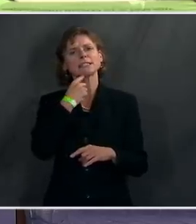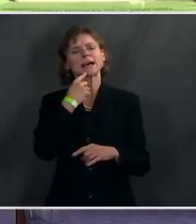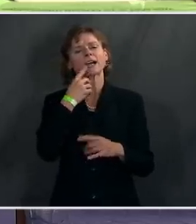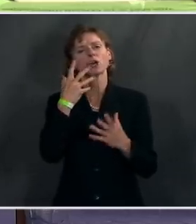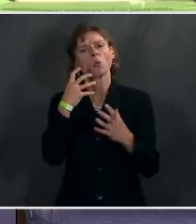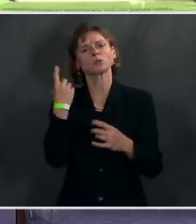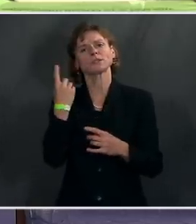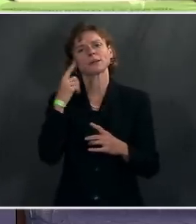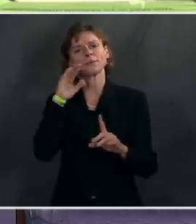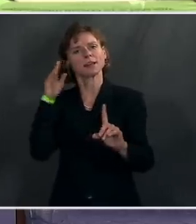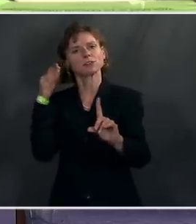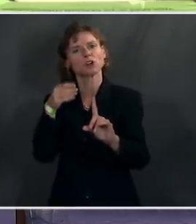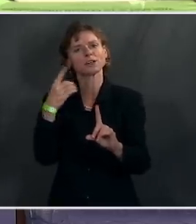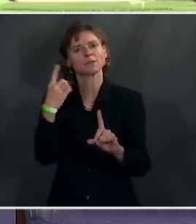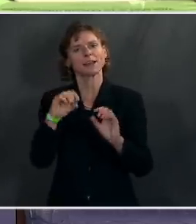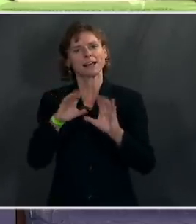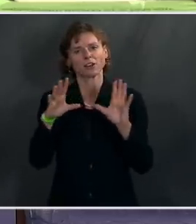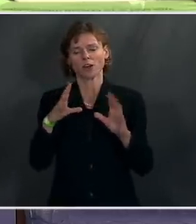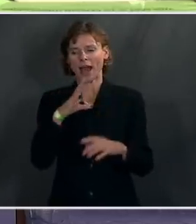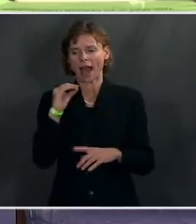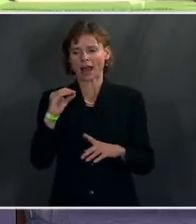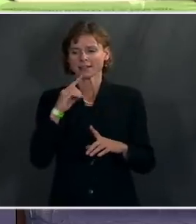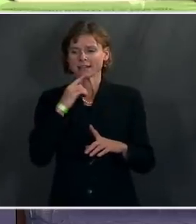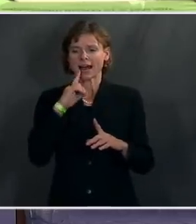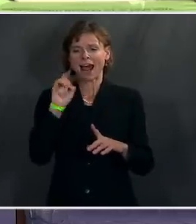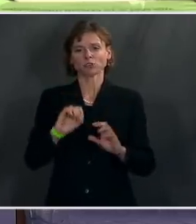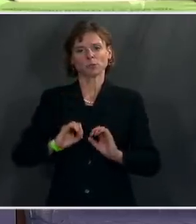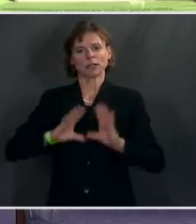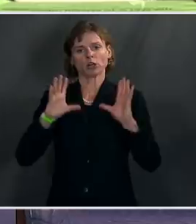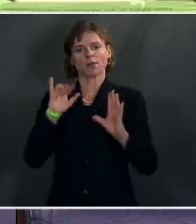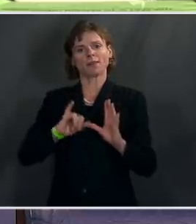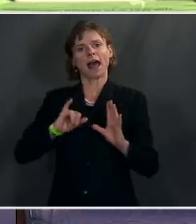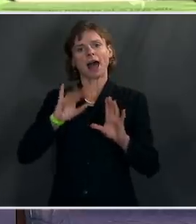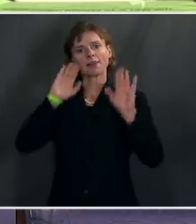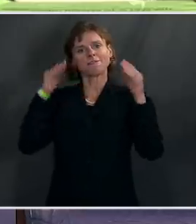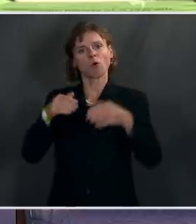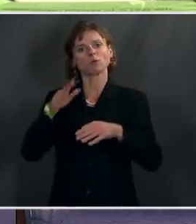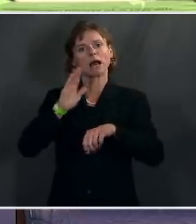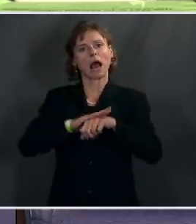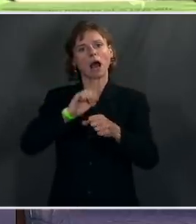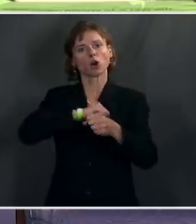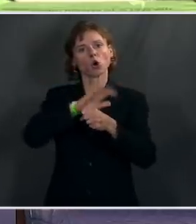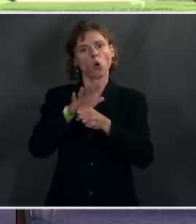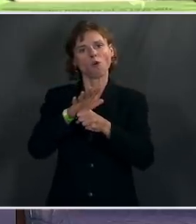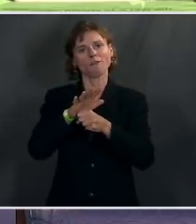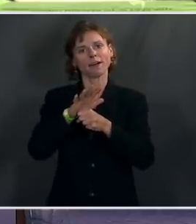and those are the words I shared with President Biden. Our focus must be targeted on the COVID-19 crisis. And Americans who have been most impacted